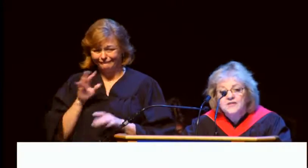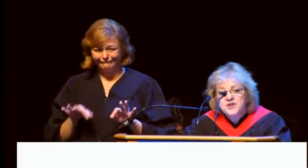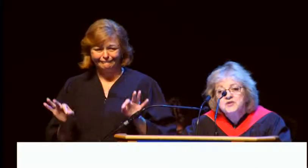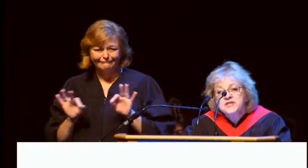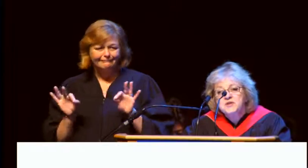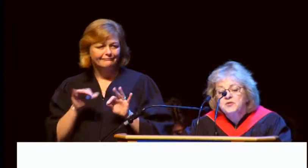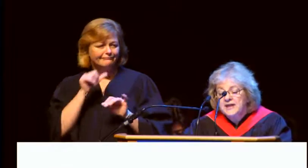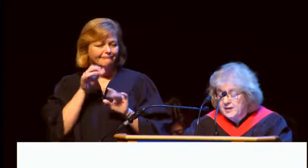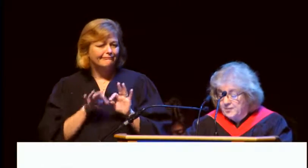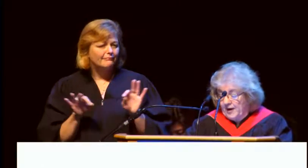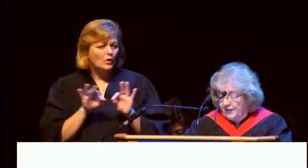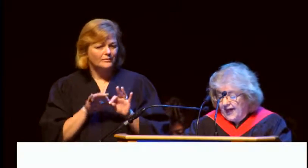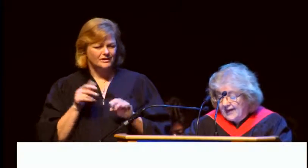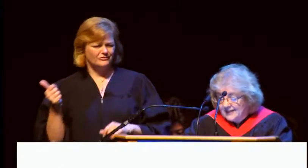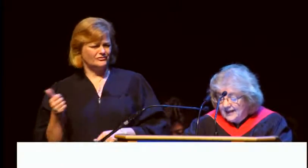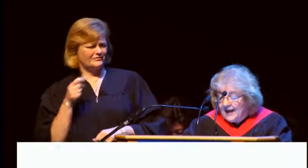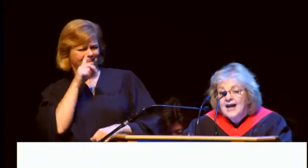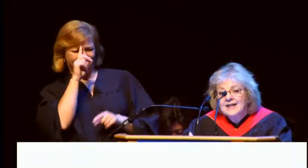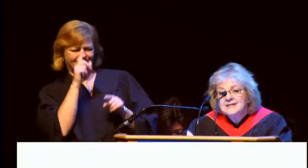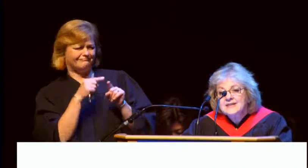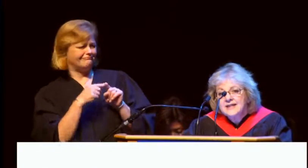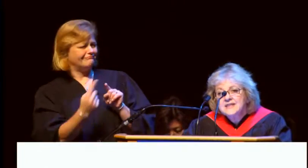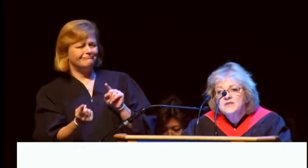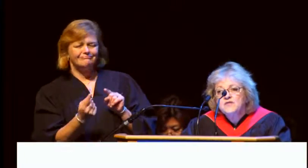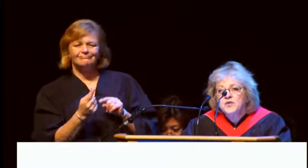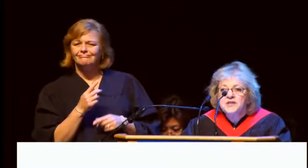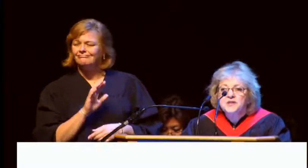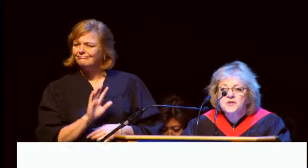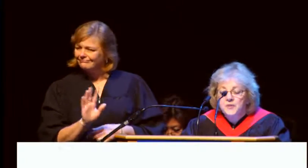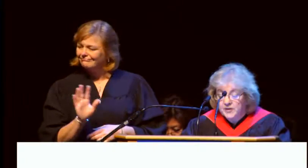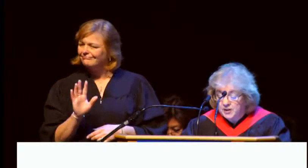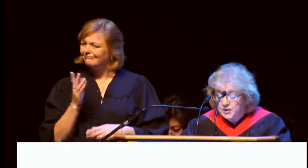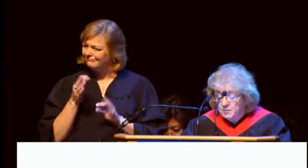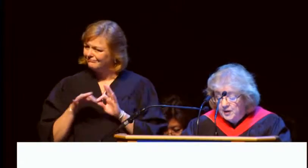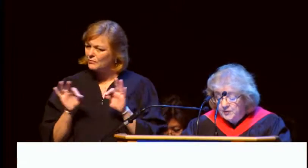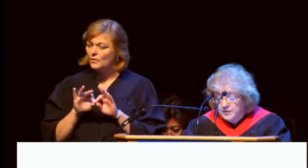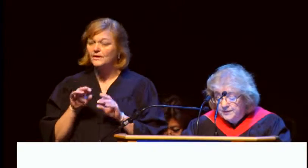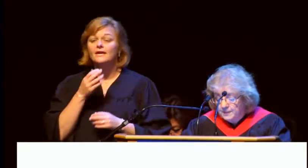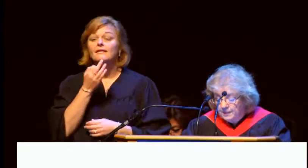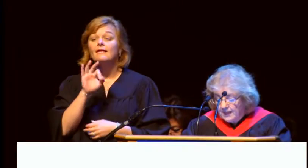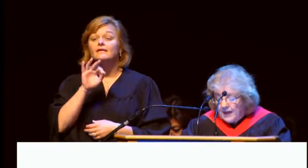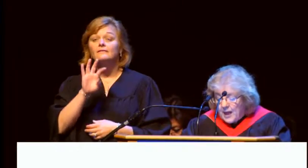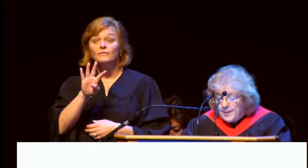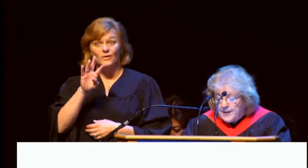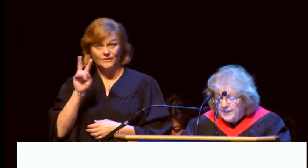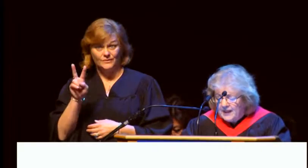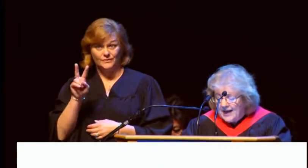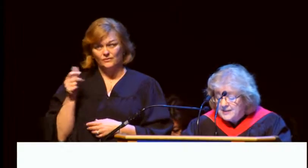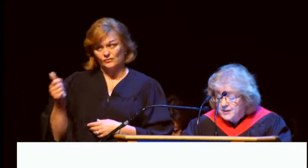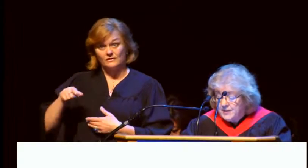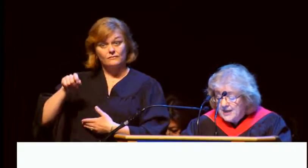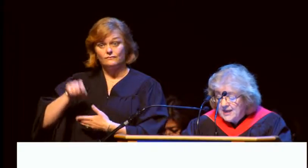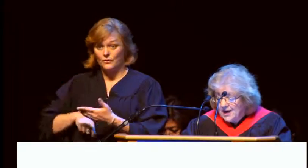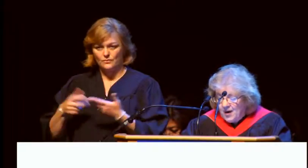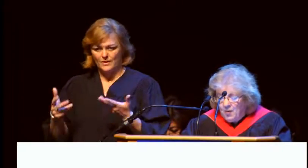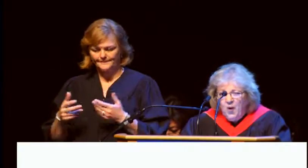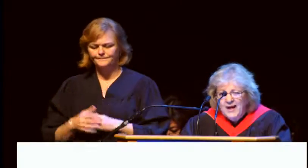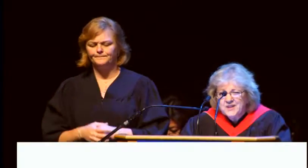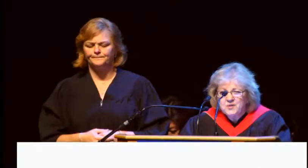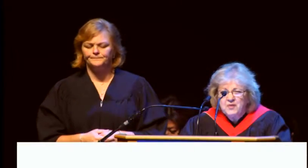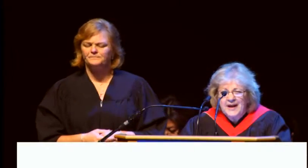FISHER DISAGREED ABOUT THAT AND IN 1942 SHE WROTE: "PEOPLE ASK ME: WHY DO YOU WRITE